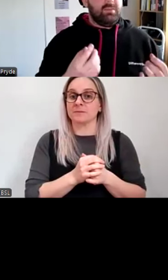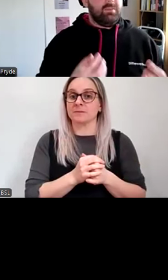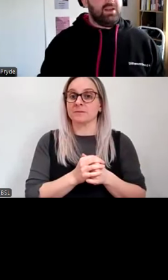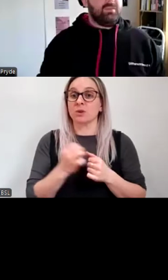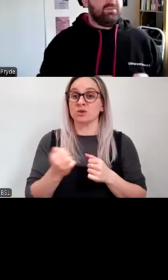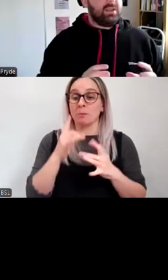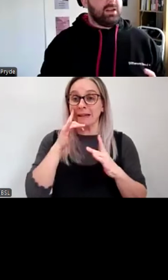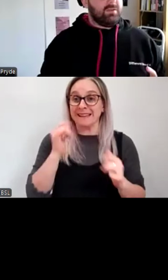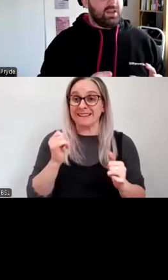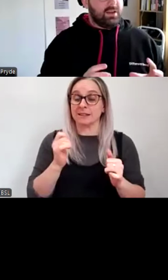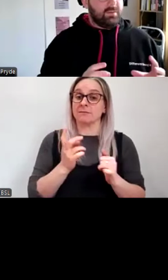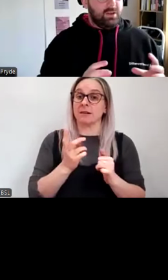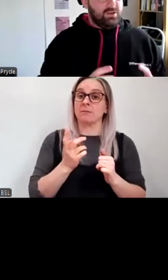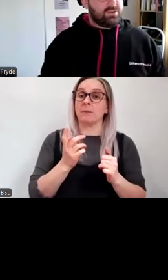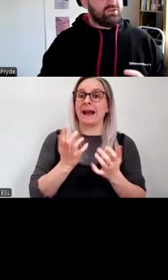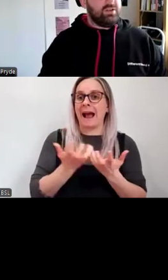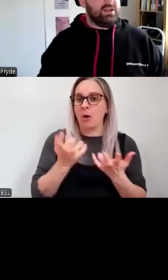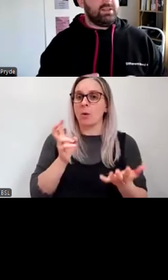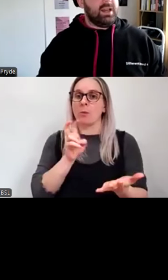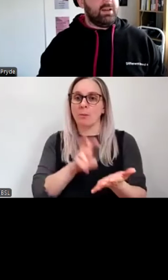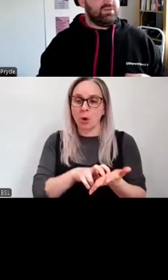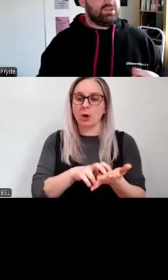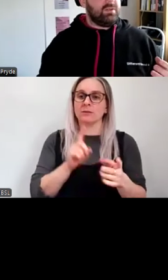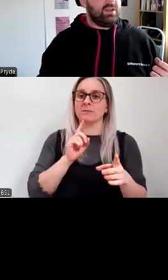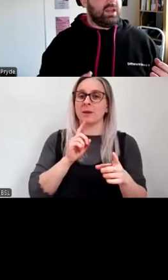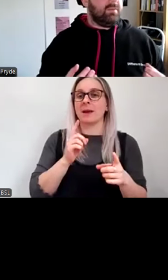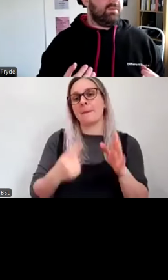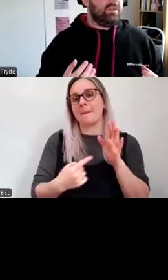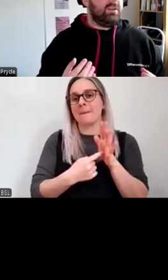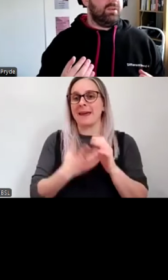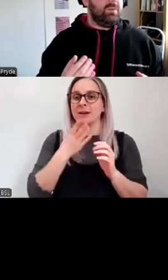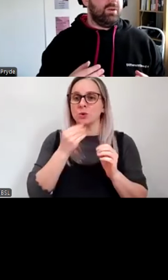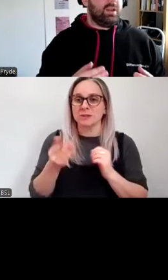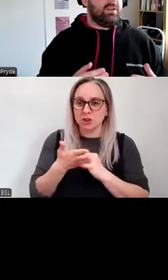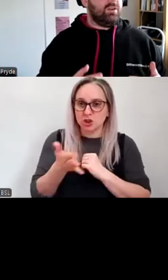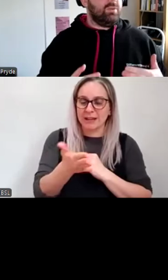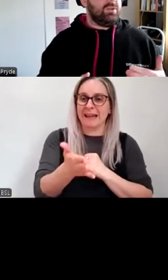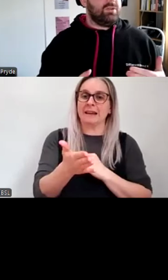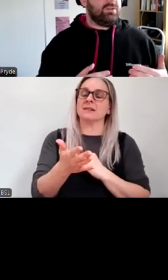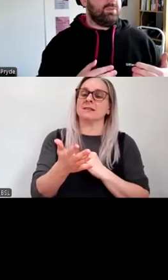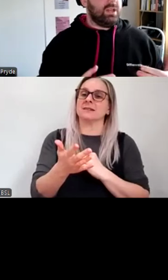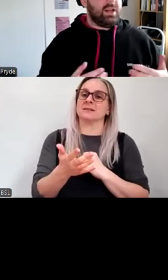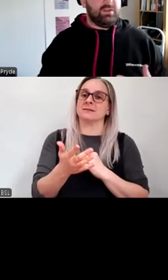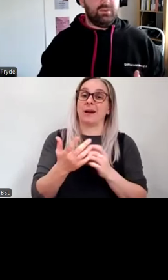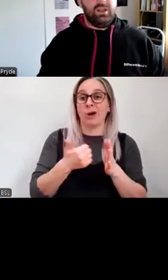and the main user journeys that result and what normal users would handle.